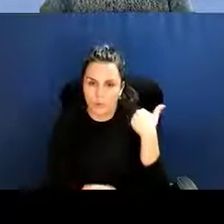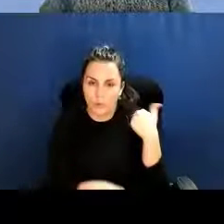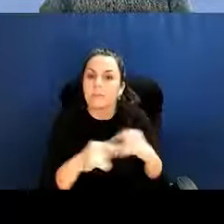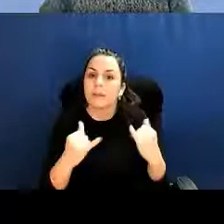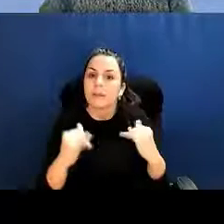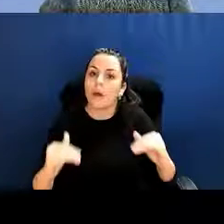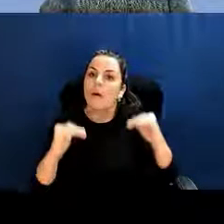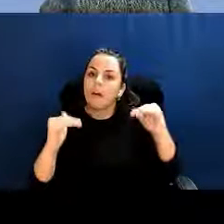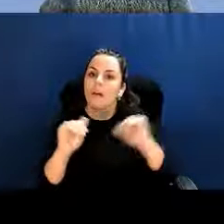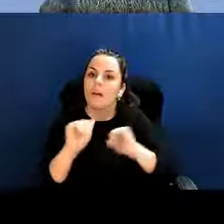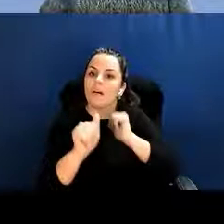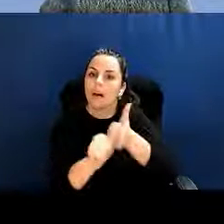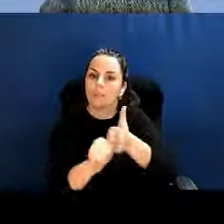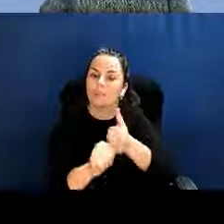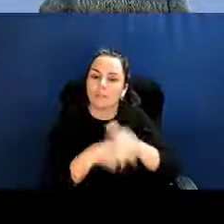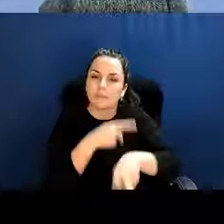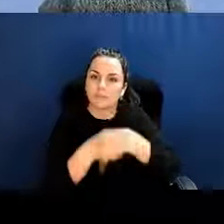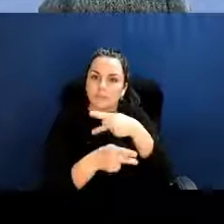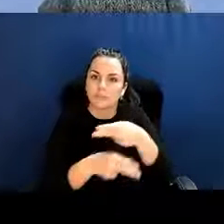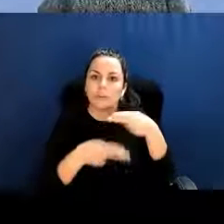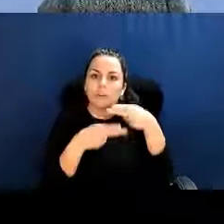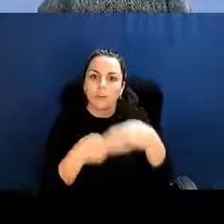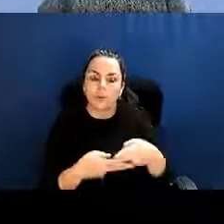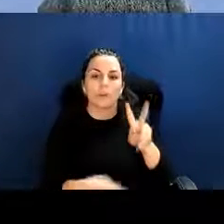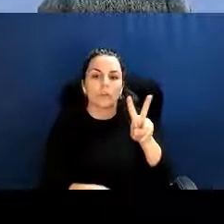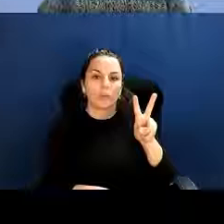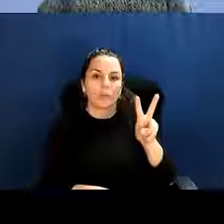which is sometimes referred to as the 2018 requirements.